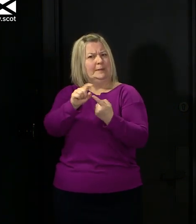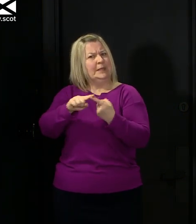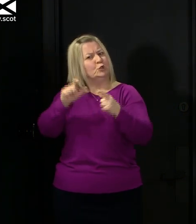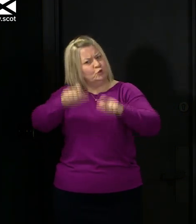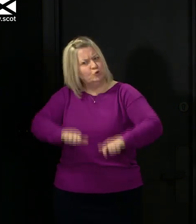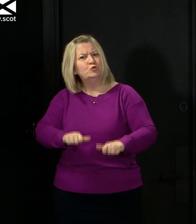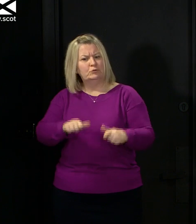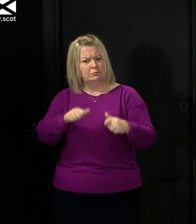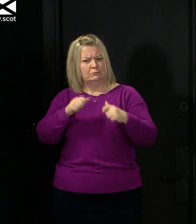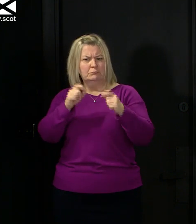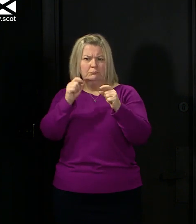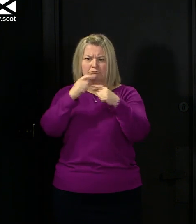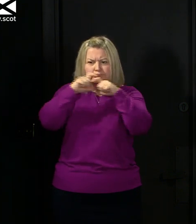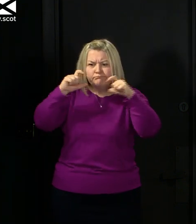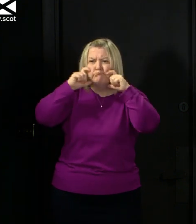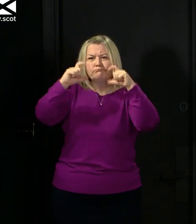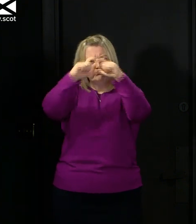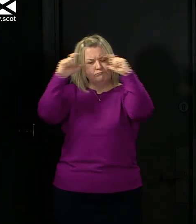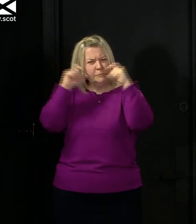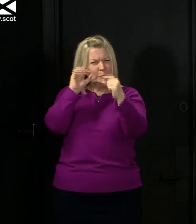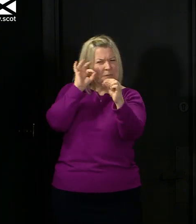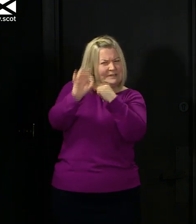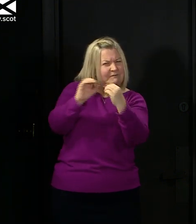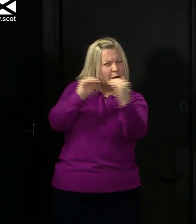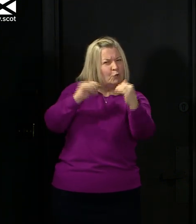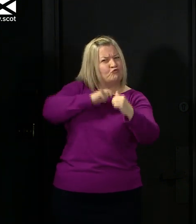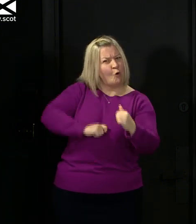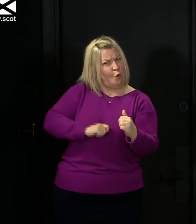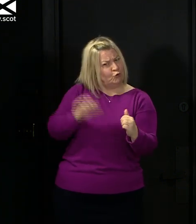But I'm very happy to look at the particular document you're talking about and make sure